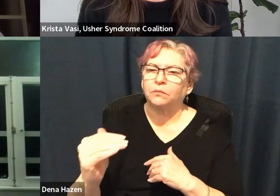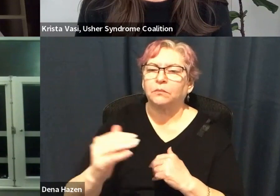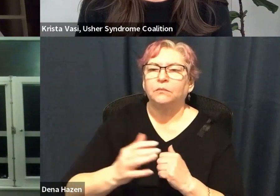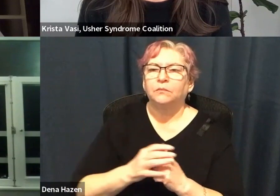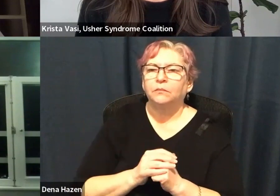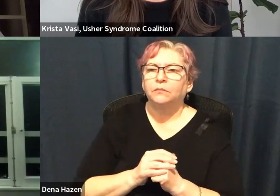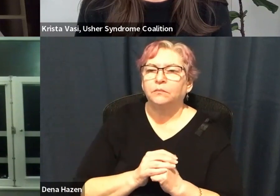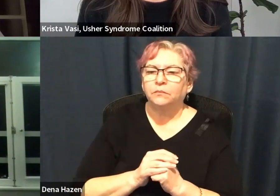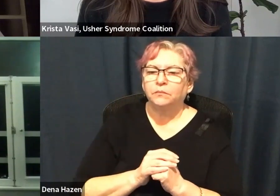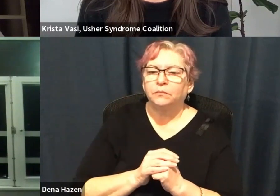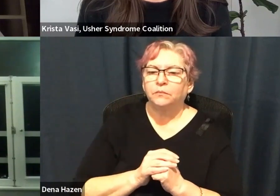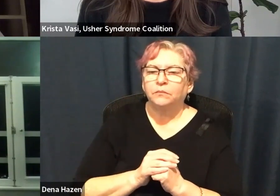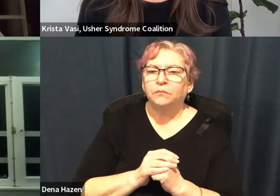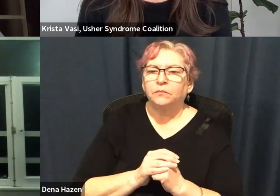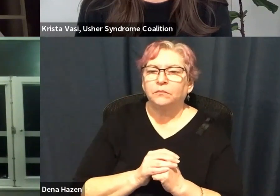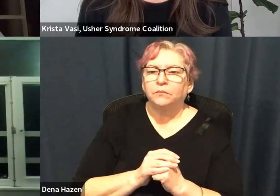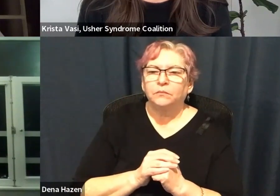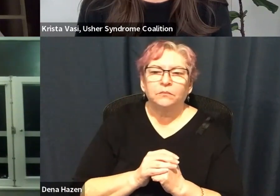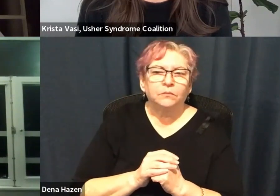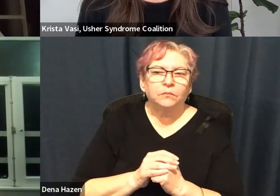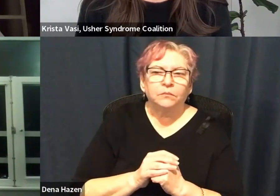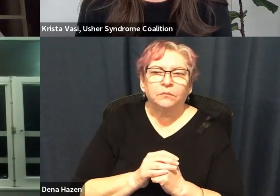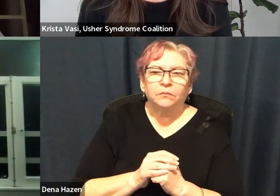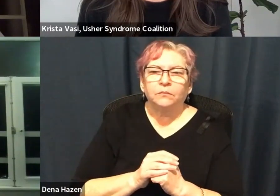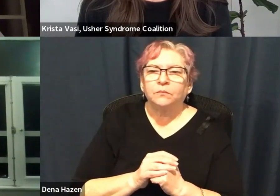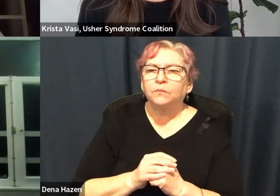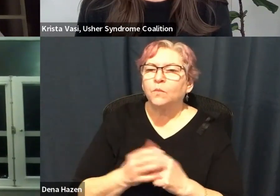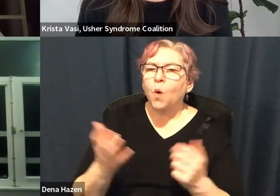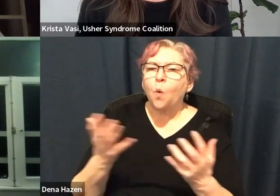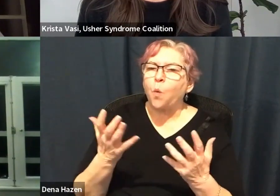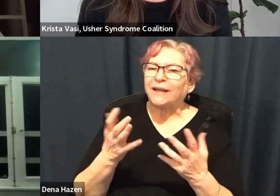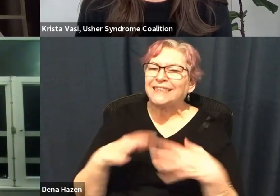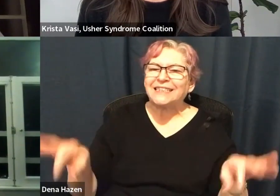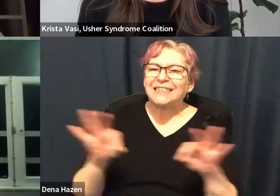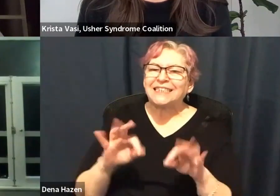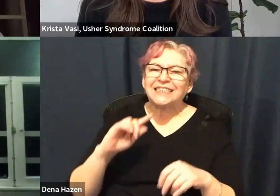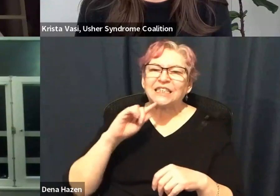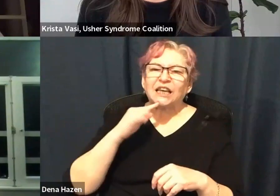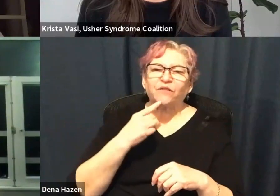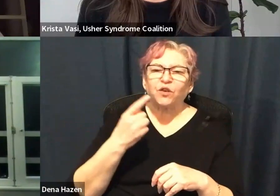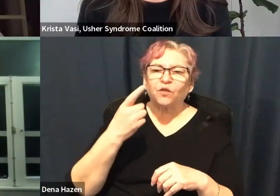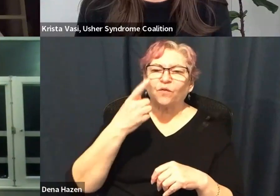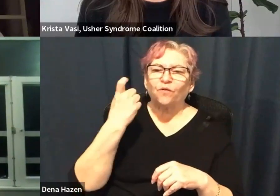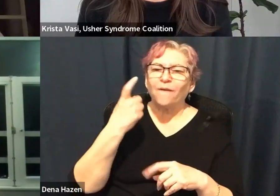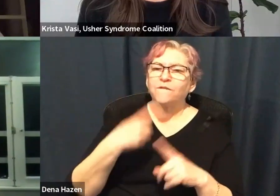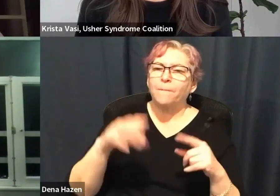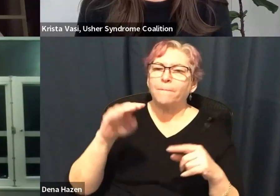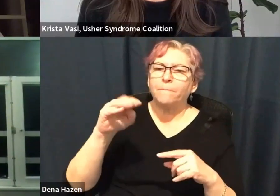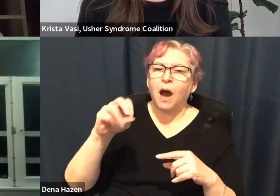We've asked a few of these. What is the significance of only, this is from Monica. Thank you, Monica.